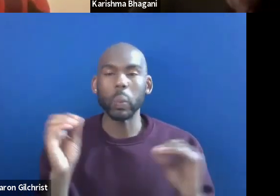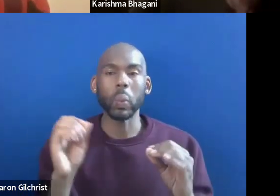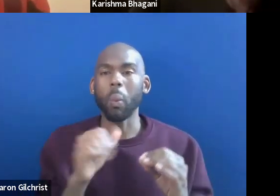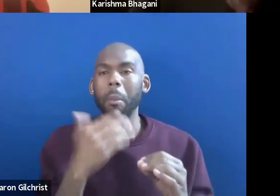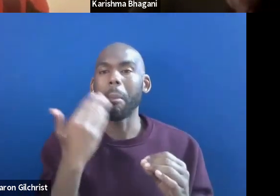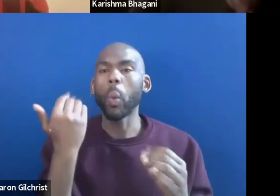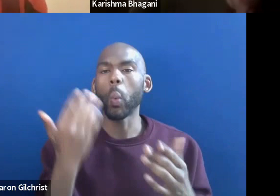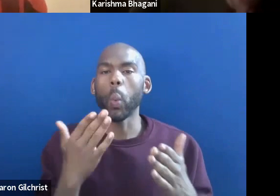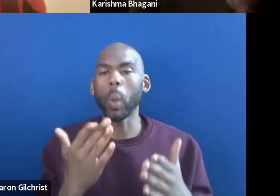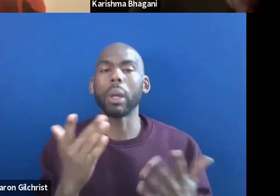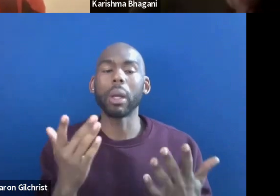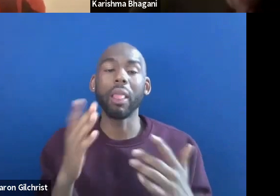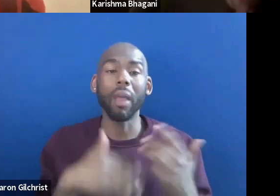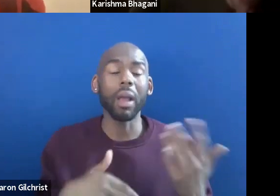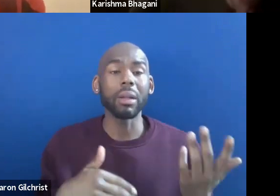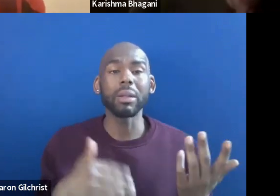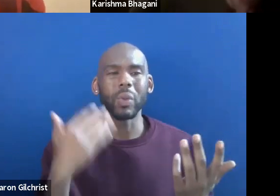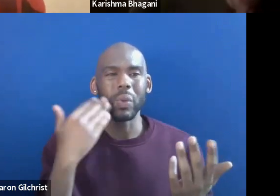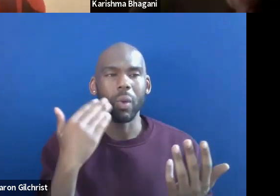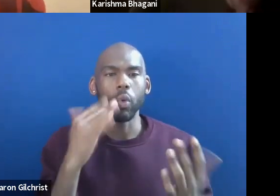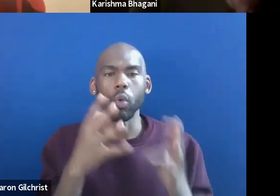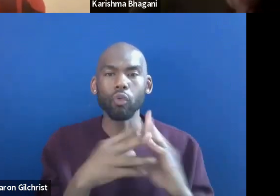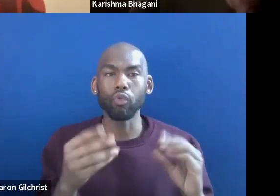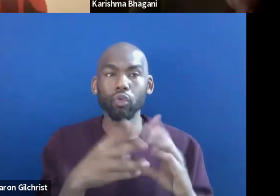that your story doesn't need a platform stage, right.